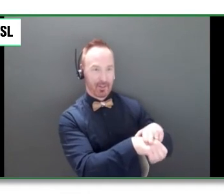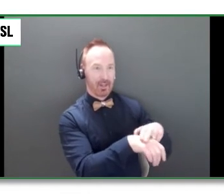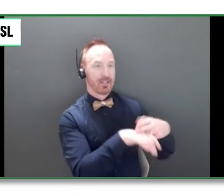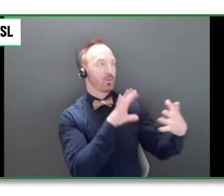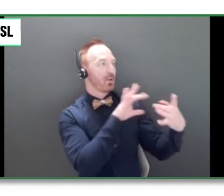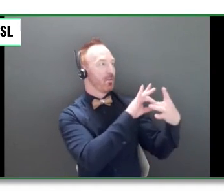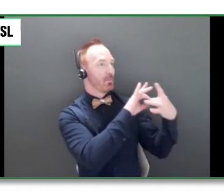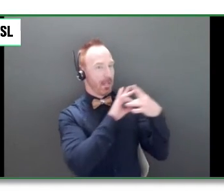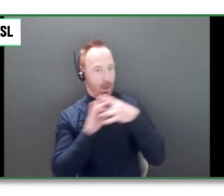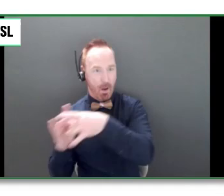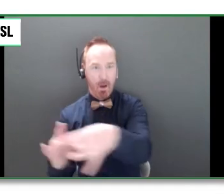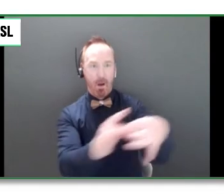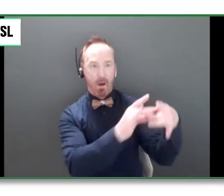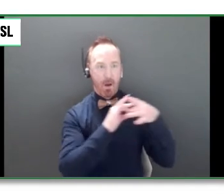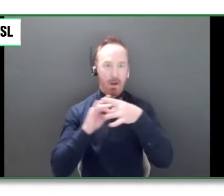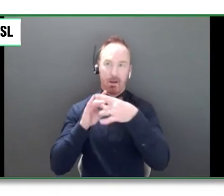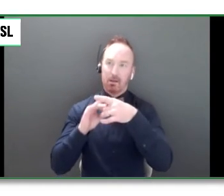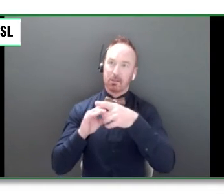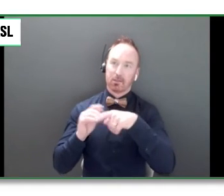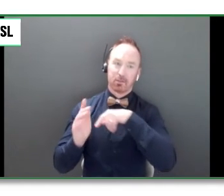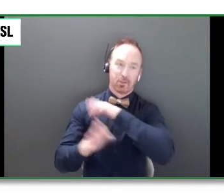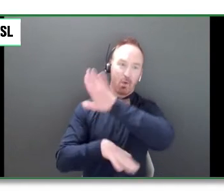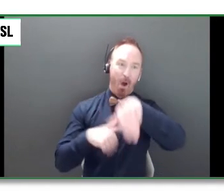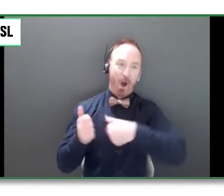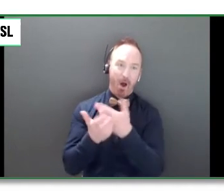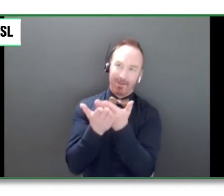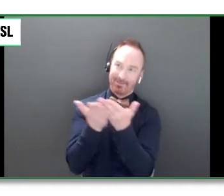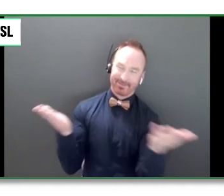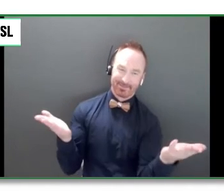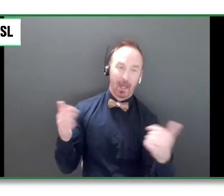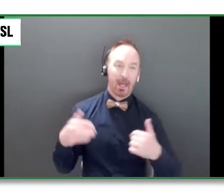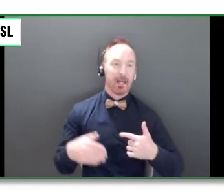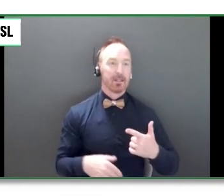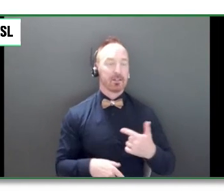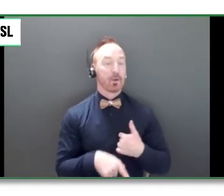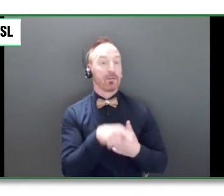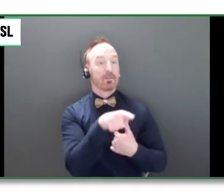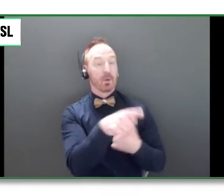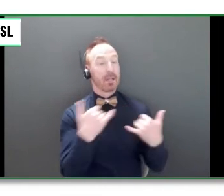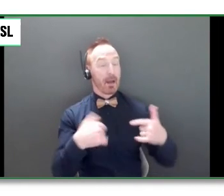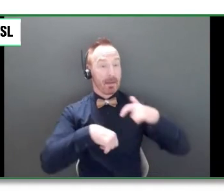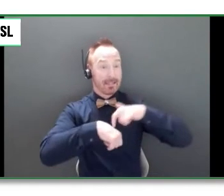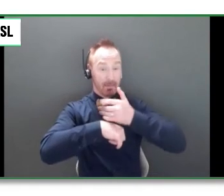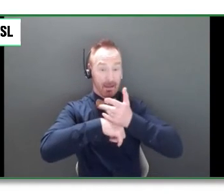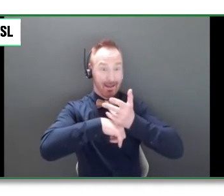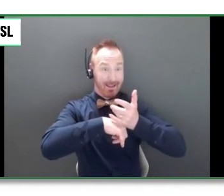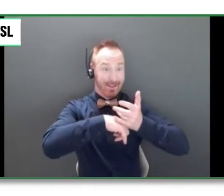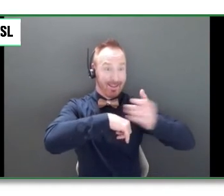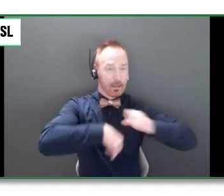practice. So I think I'm almost out of time so thank you for attending today. It